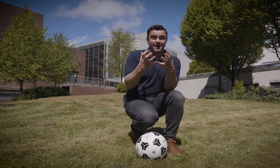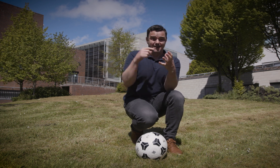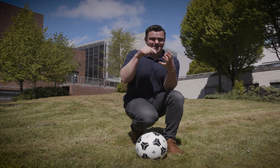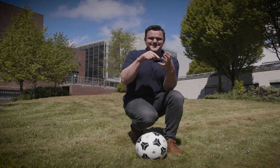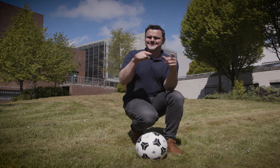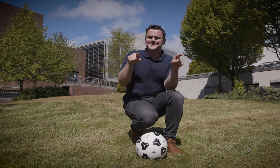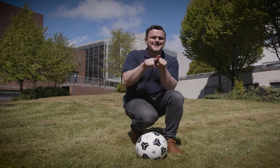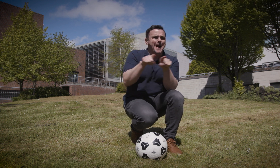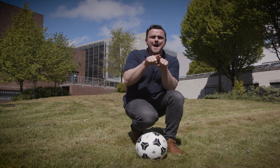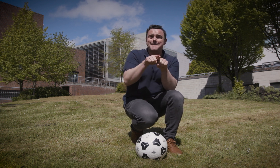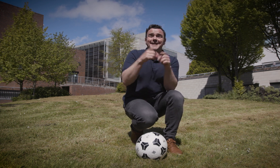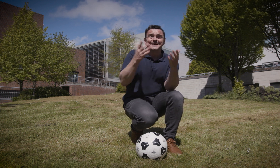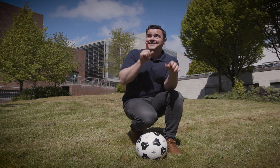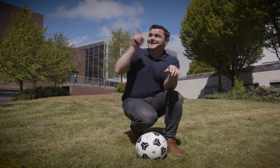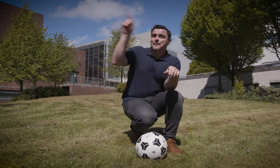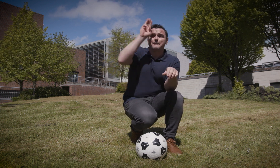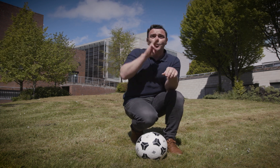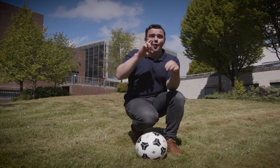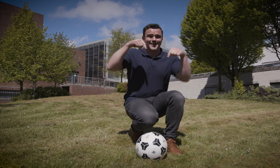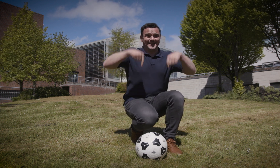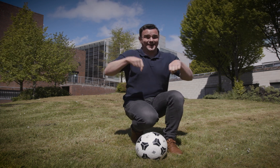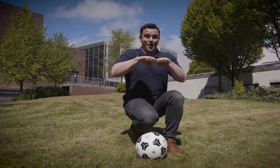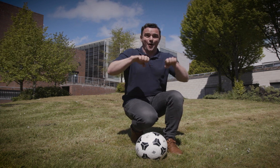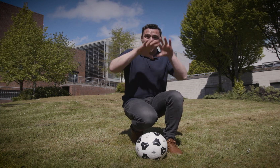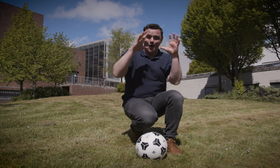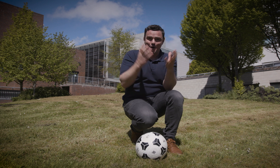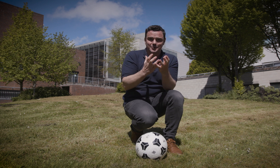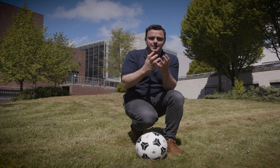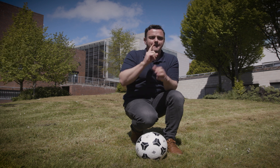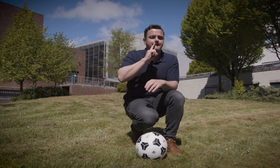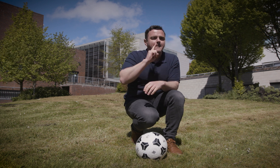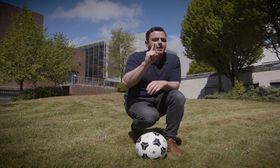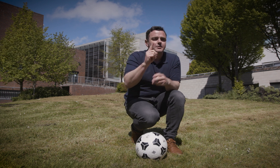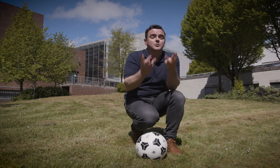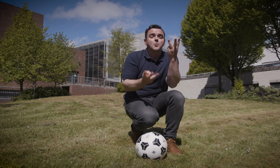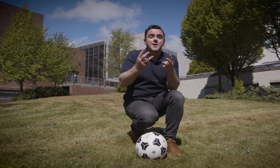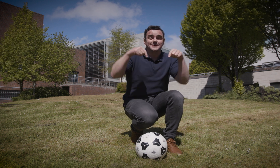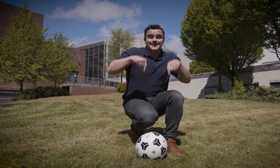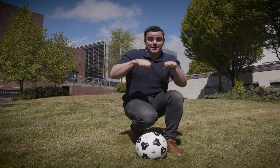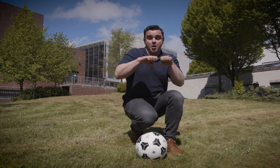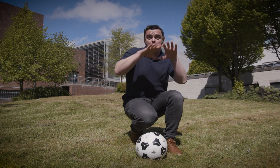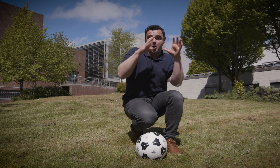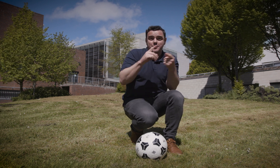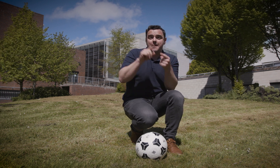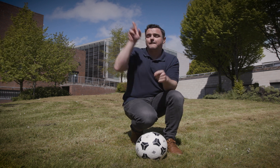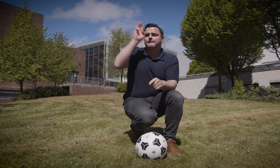whether it's here on earth or up on the moon's surface. But the weight of the football here and its weight on the moon are different.